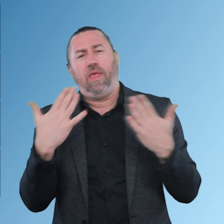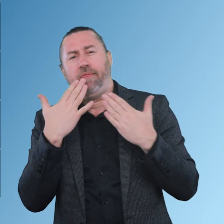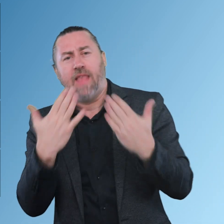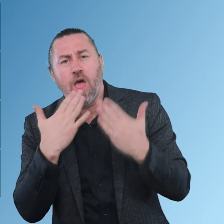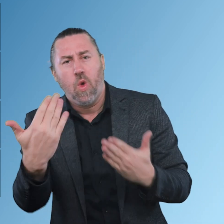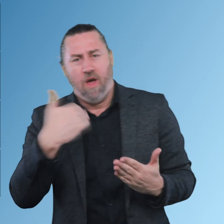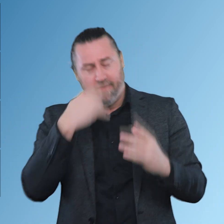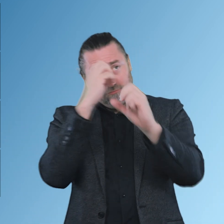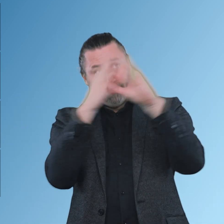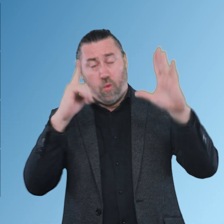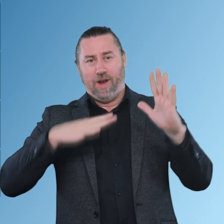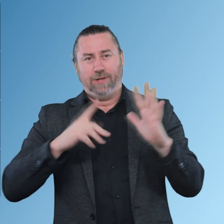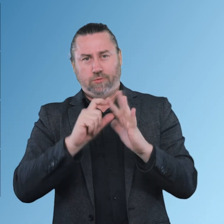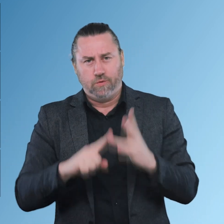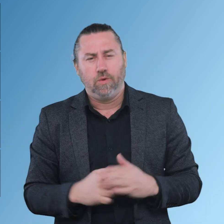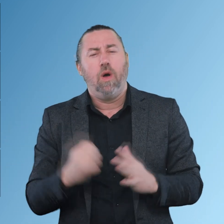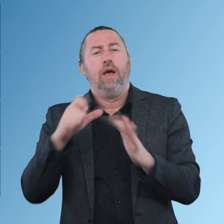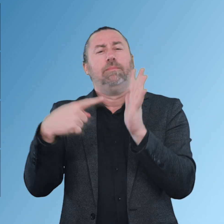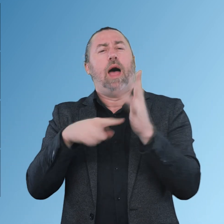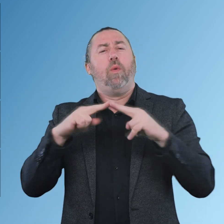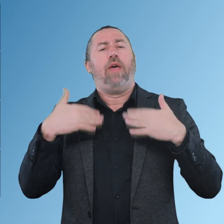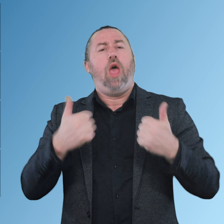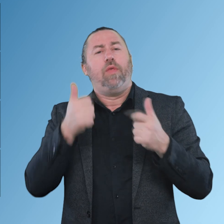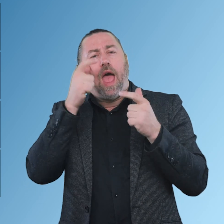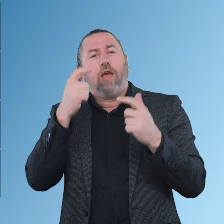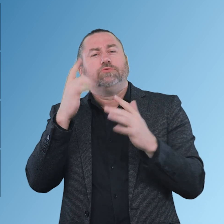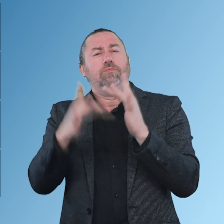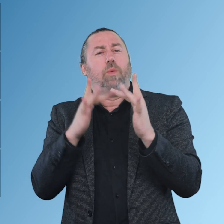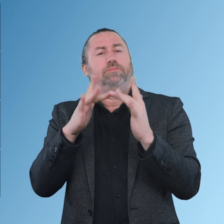A copy of the full report is available on the Department of Health and Aged Care’s website.